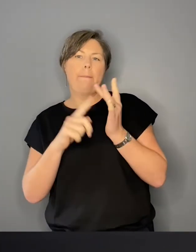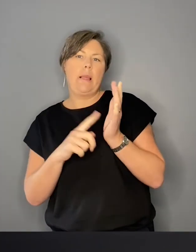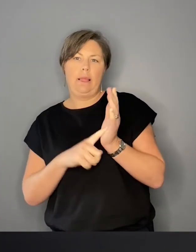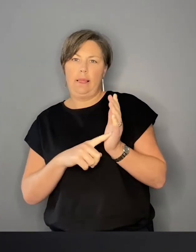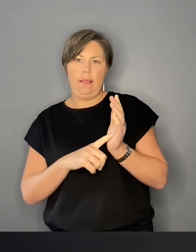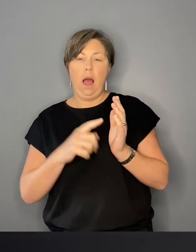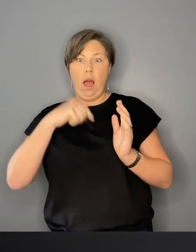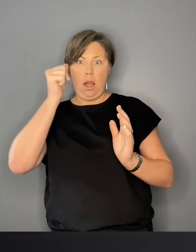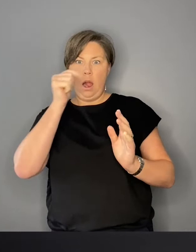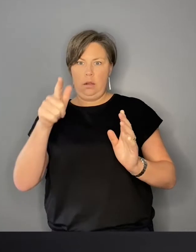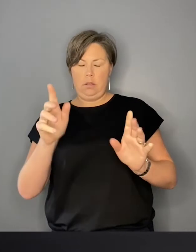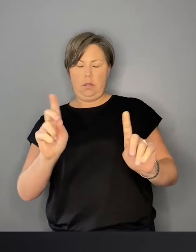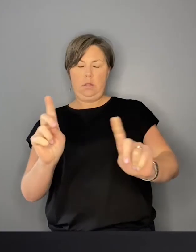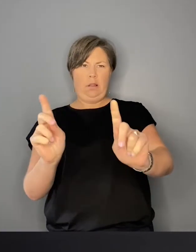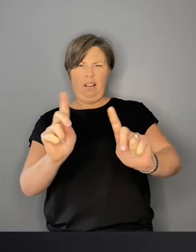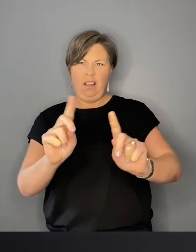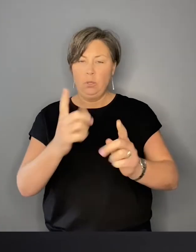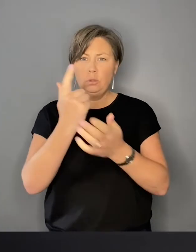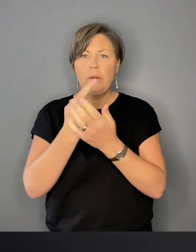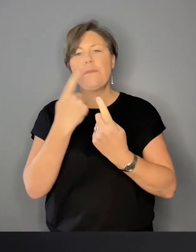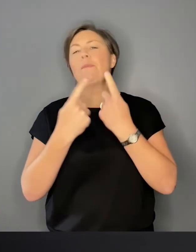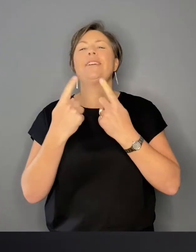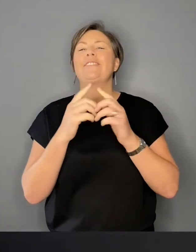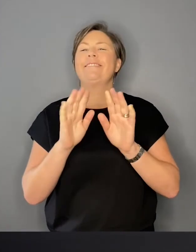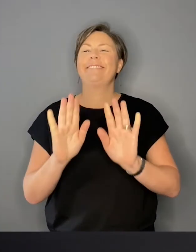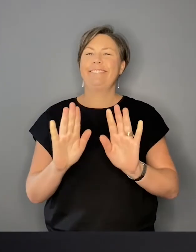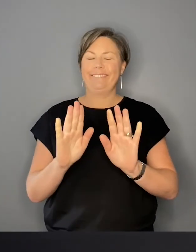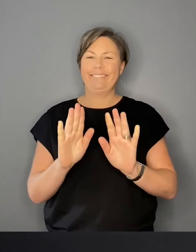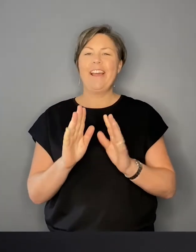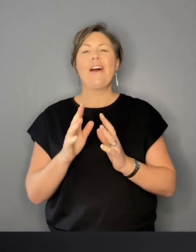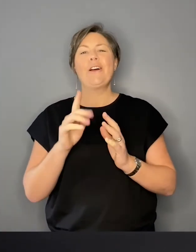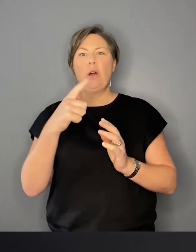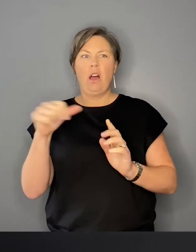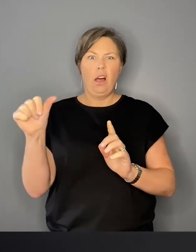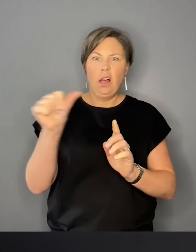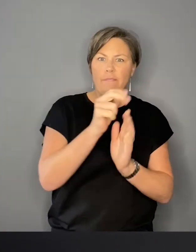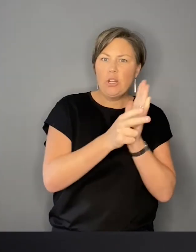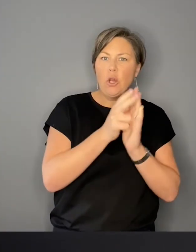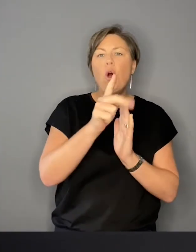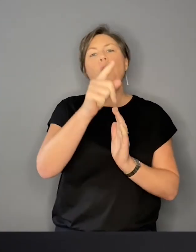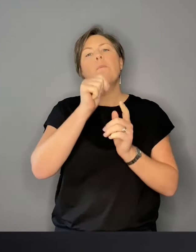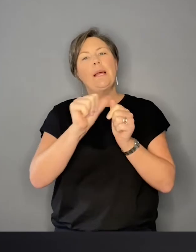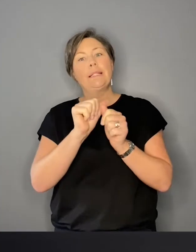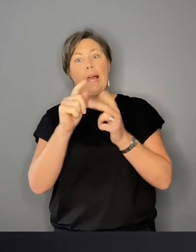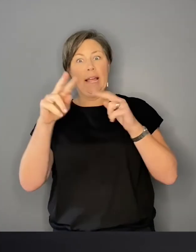This is a lot of information to absorb, and we don't expect you to get this level of detail from a social media post. So, please talk to your treating doctor